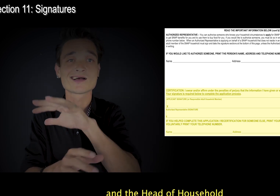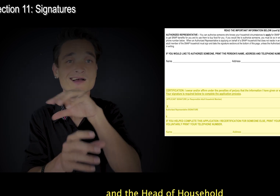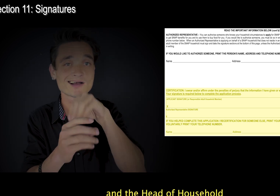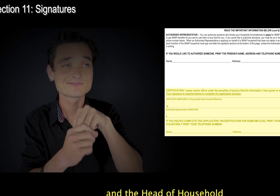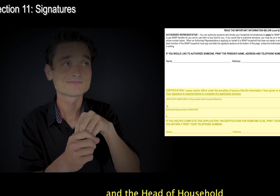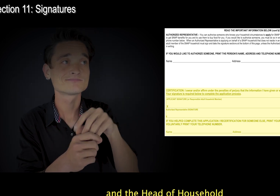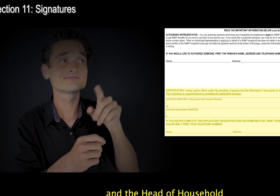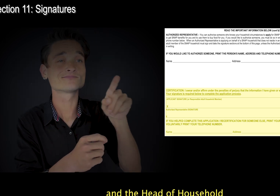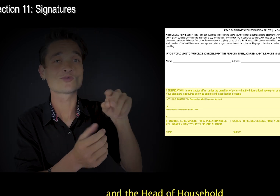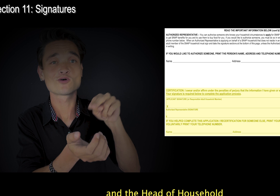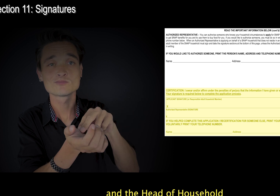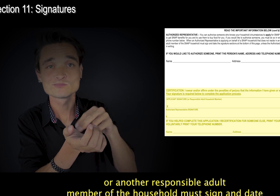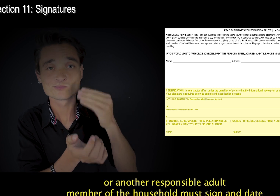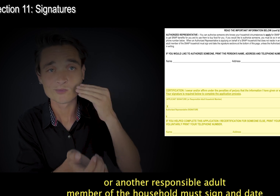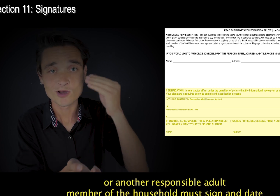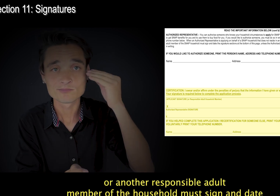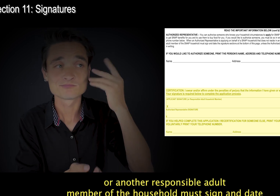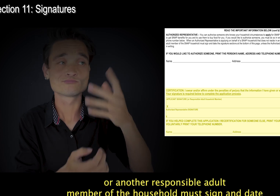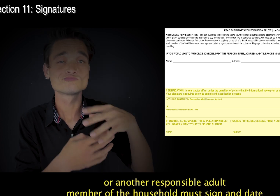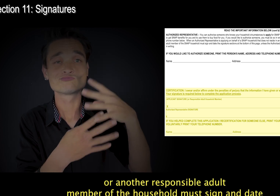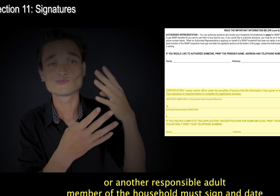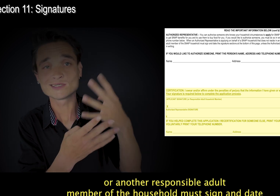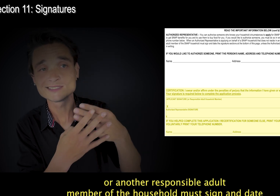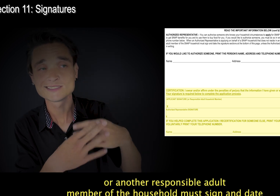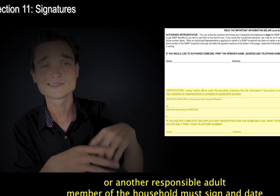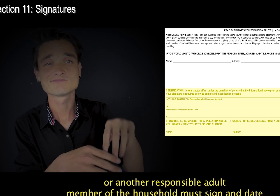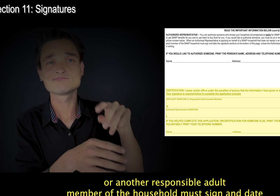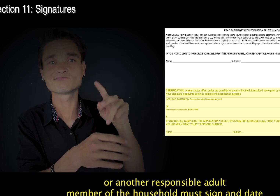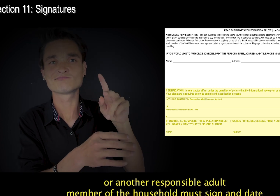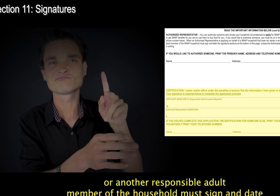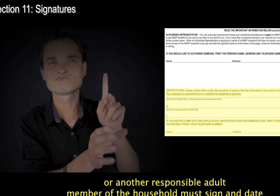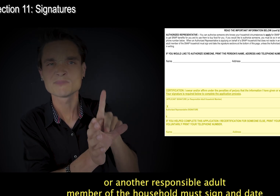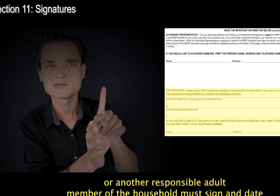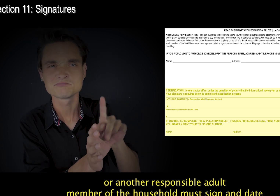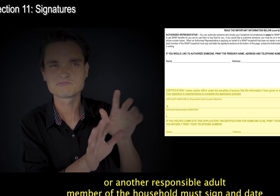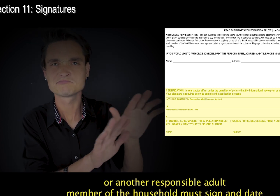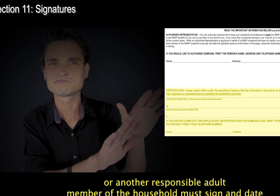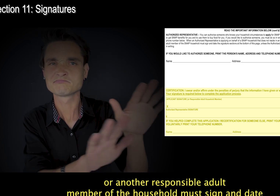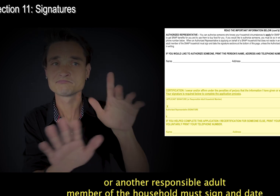and the Head of Household or another responsible adult member of the household must sign and date